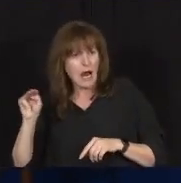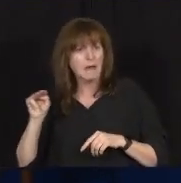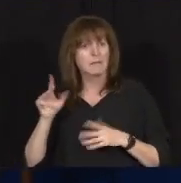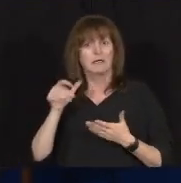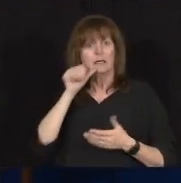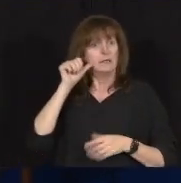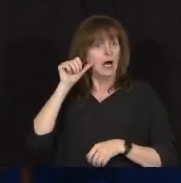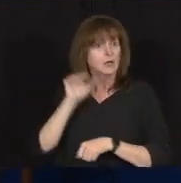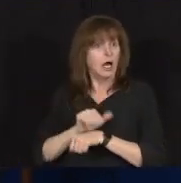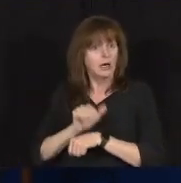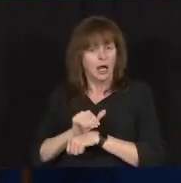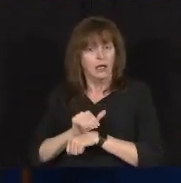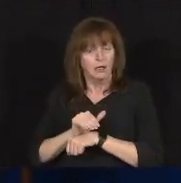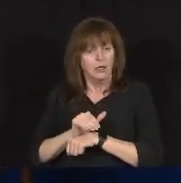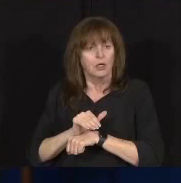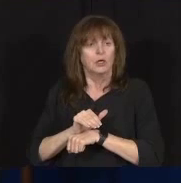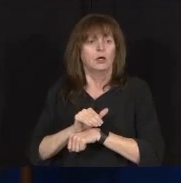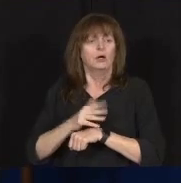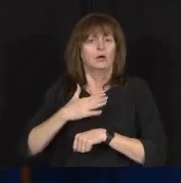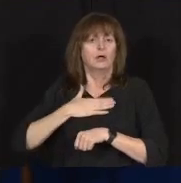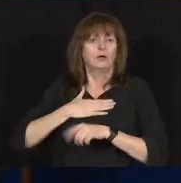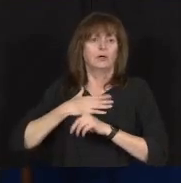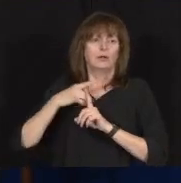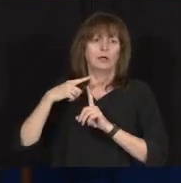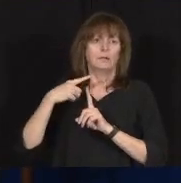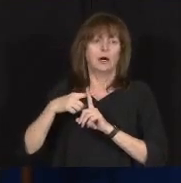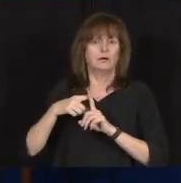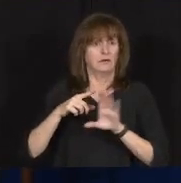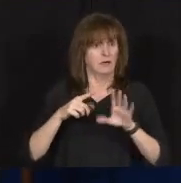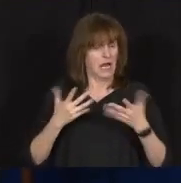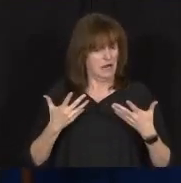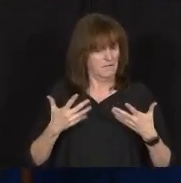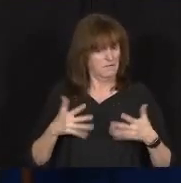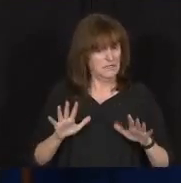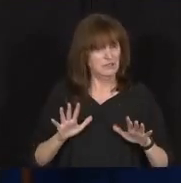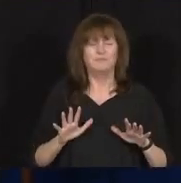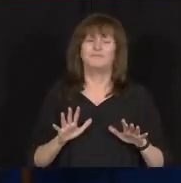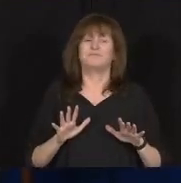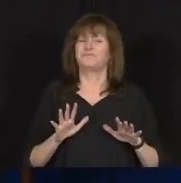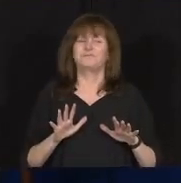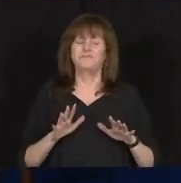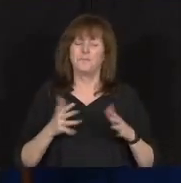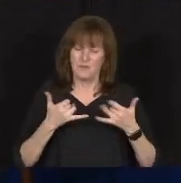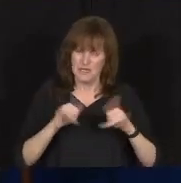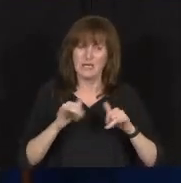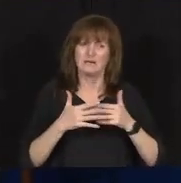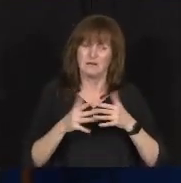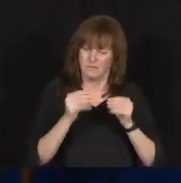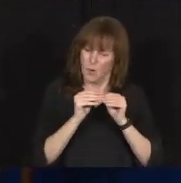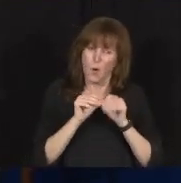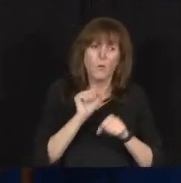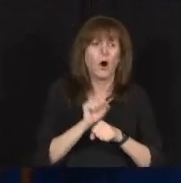there is still a tremendous amount of work to be done. So we cannot sit back , we just have to continue w